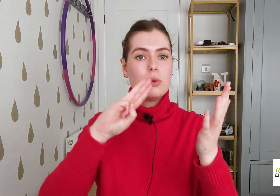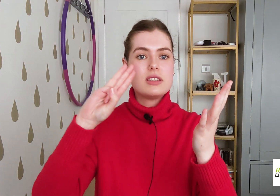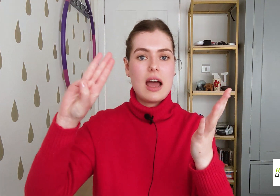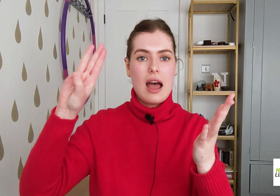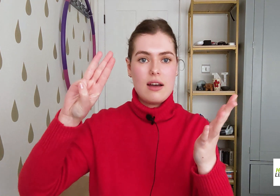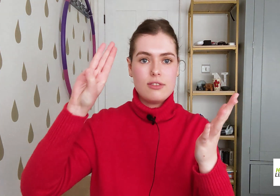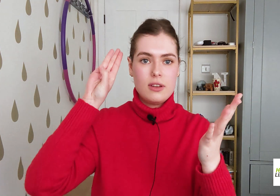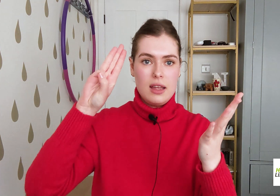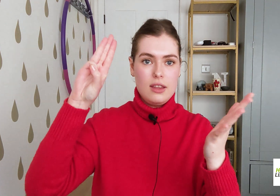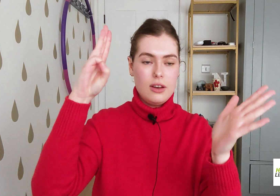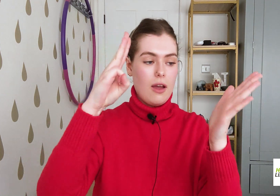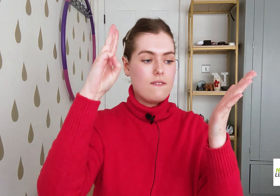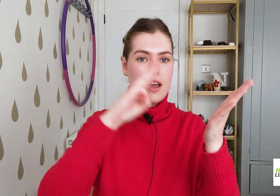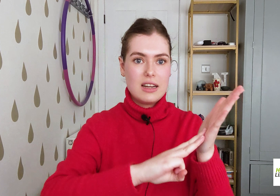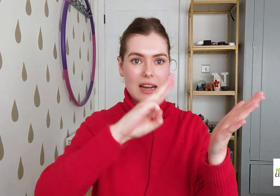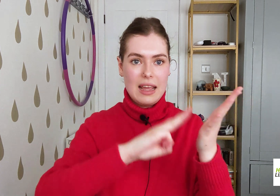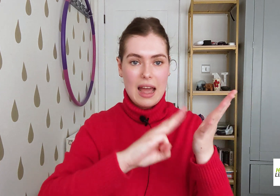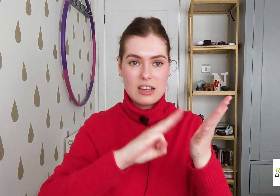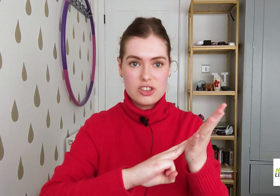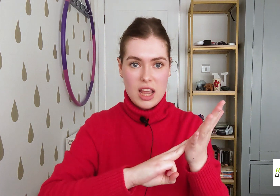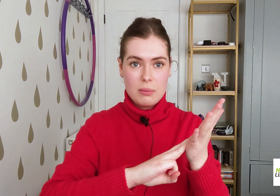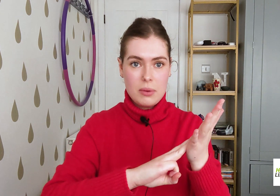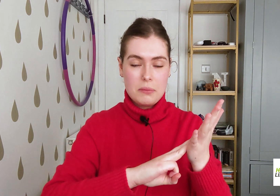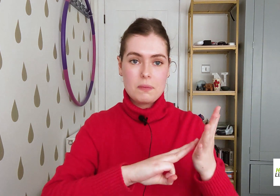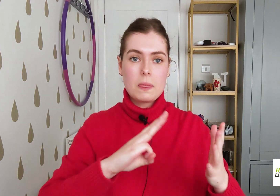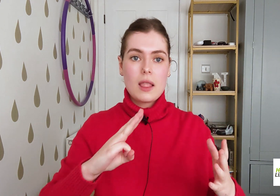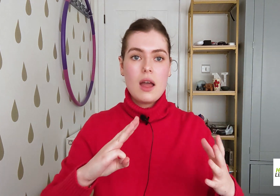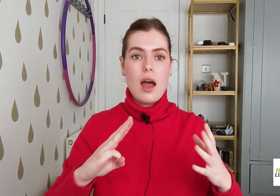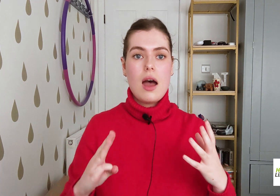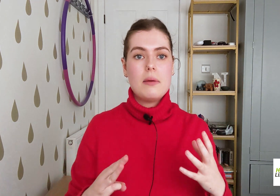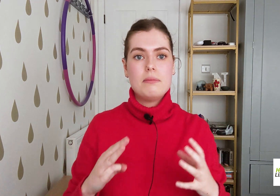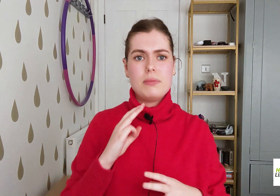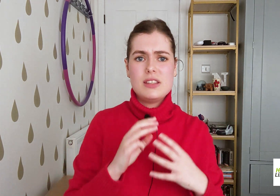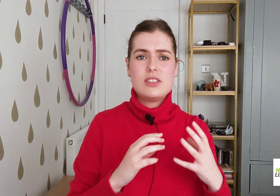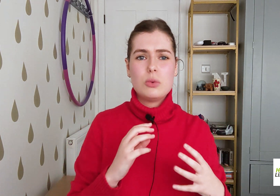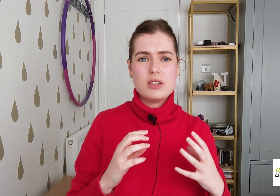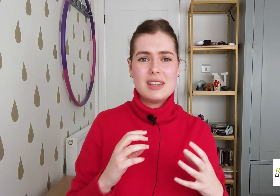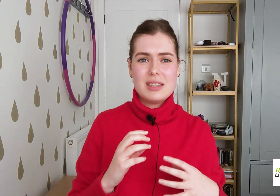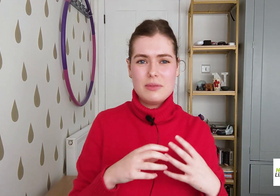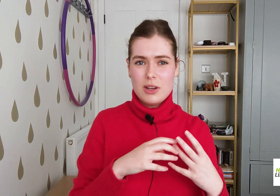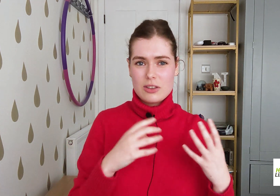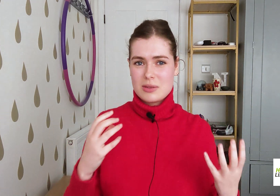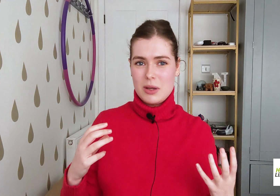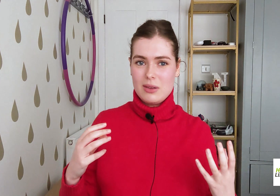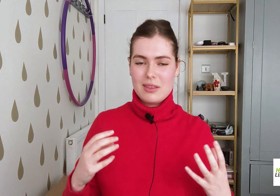You want to have a very clear hand shape, but you still want it to look smooth.